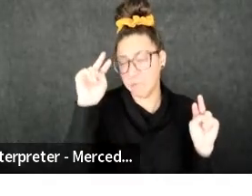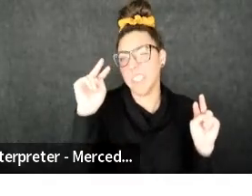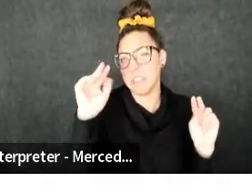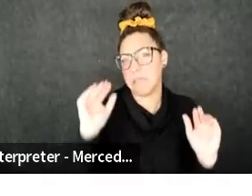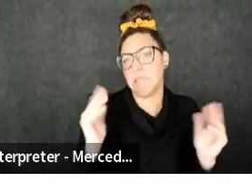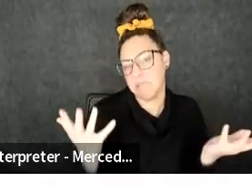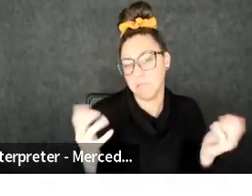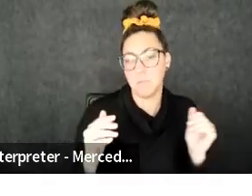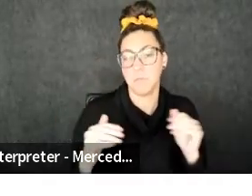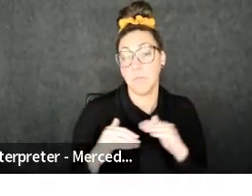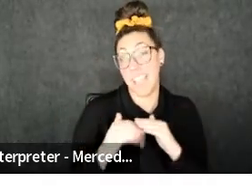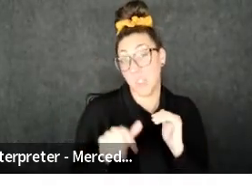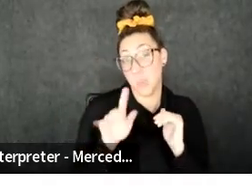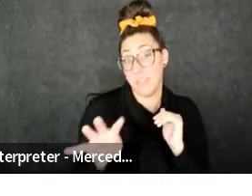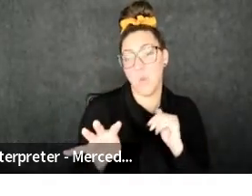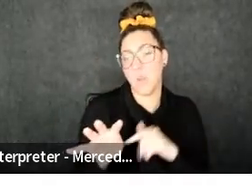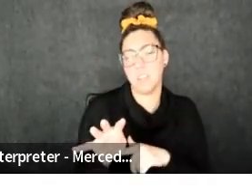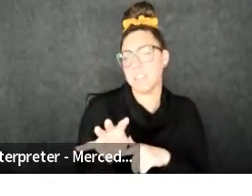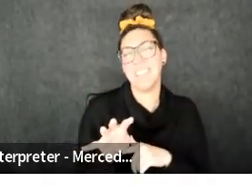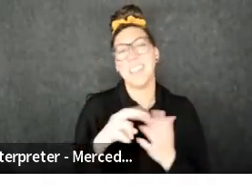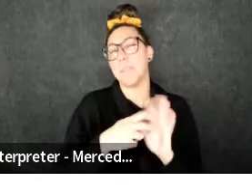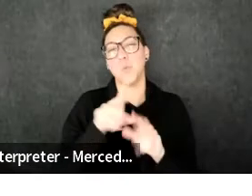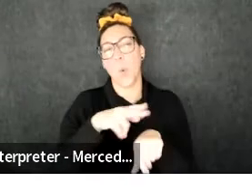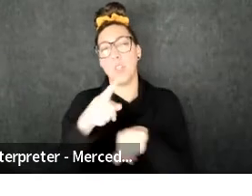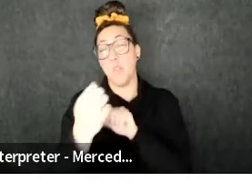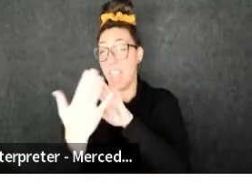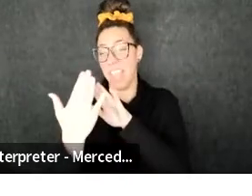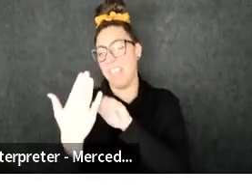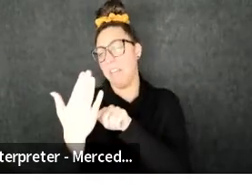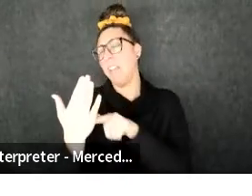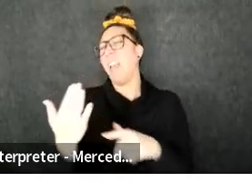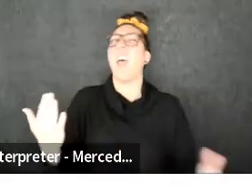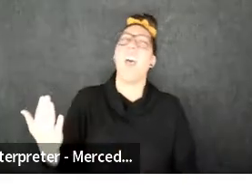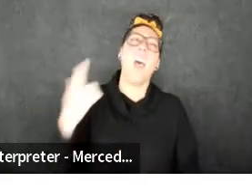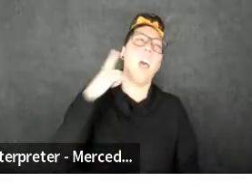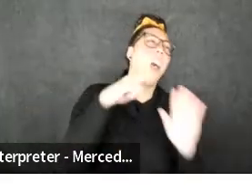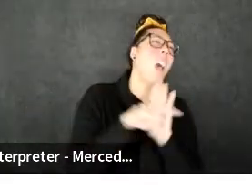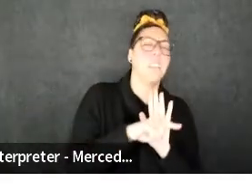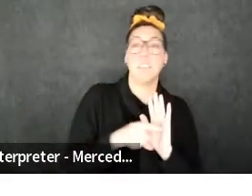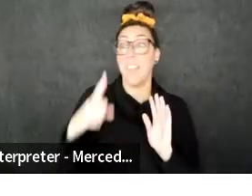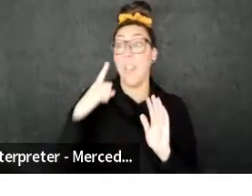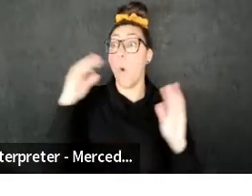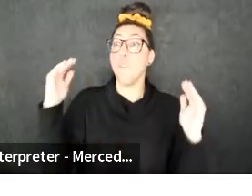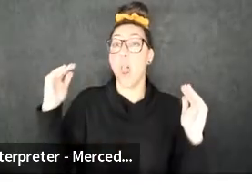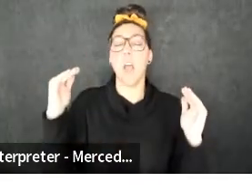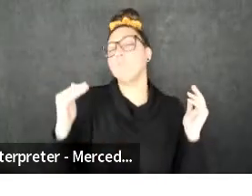probably do not typically approach things with a hopeful mindset. And I want to again reiterate what I said at the beginning.